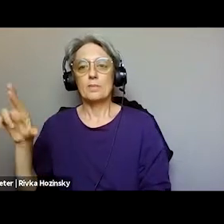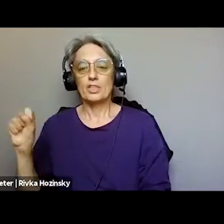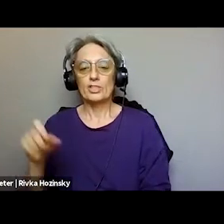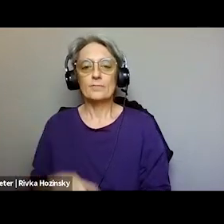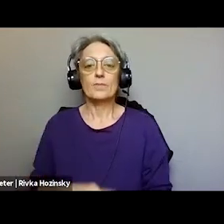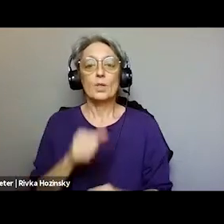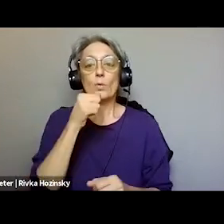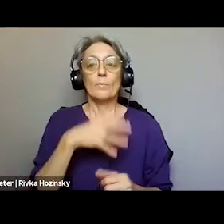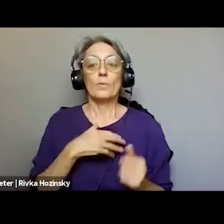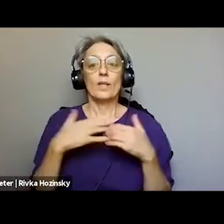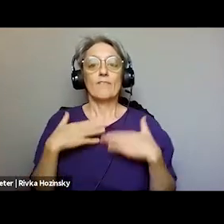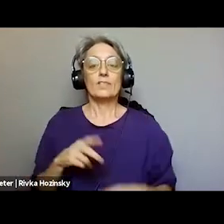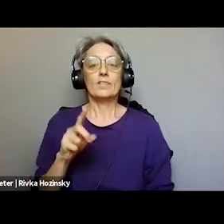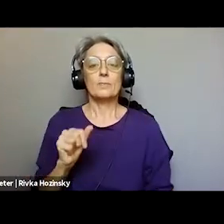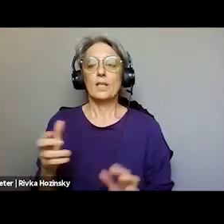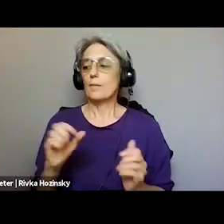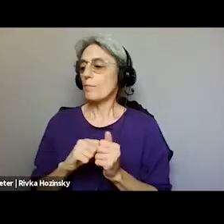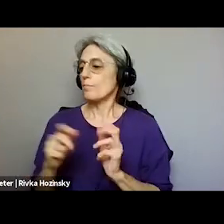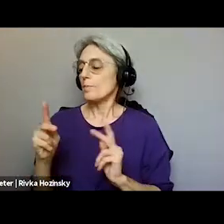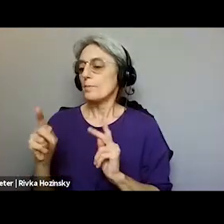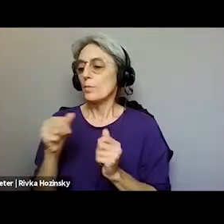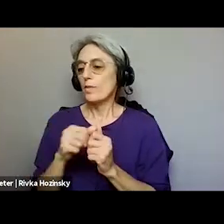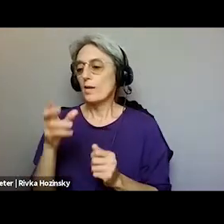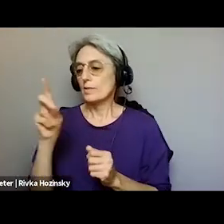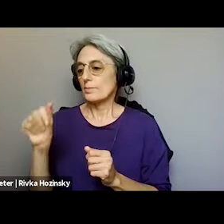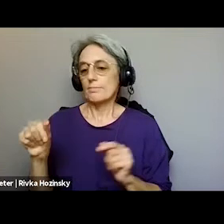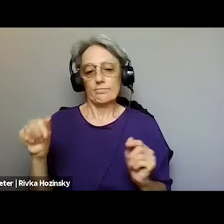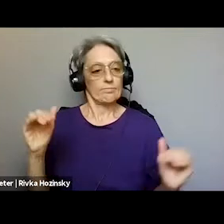compared with those without disabilities had increased odds of intensive prenatal care